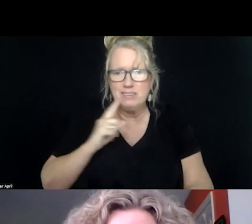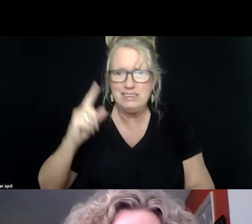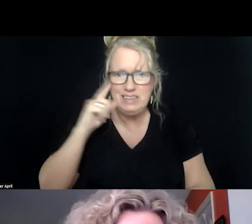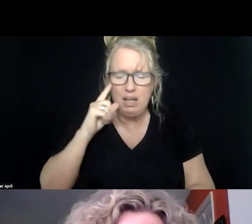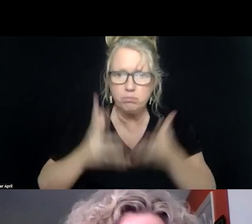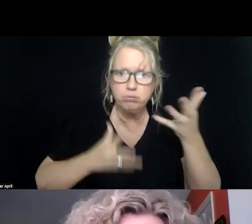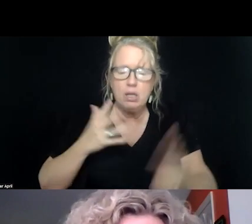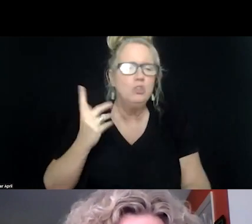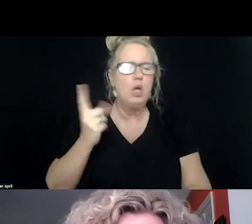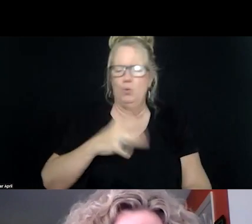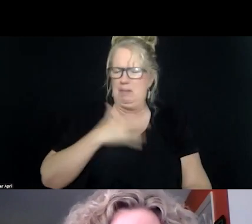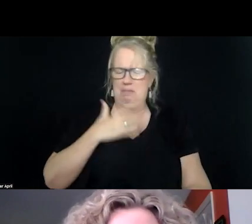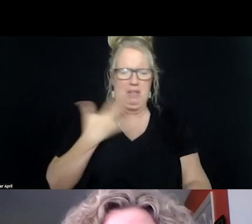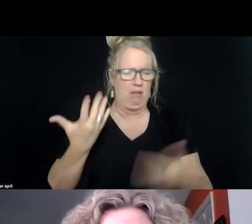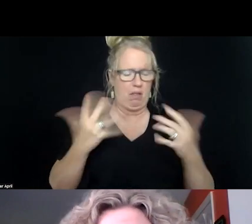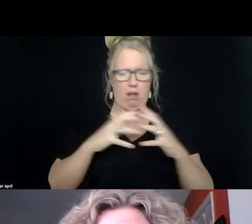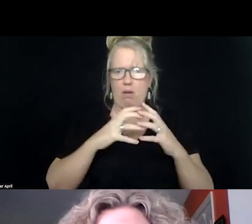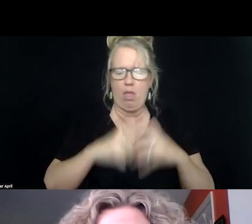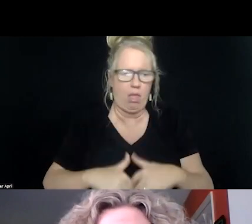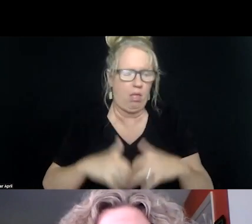EVERYBODY FELT LIKE THEY FAILED.